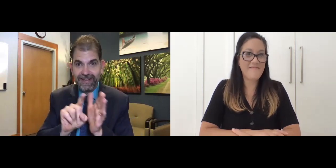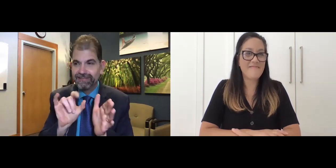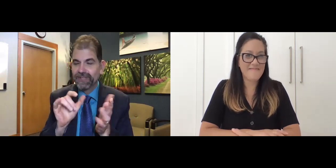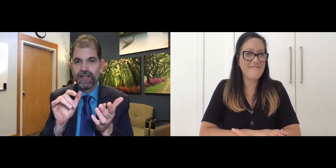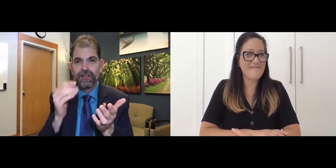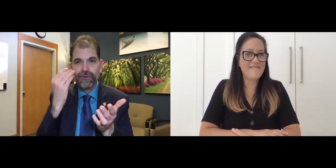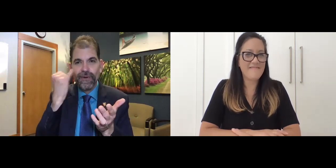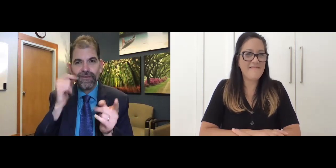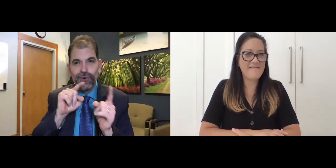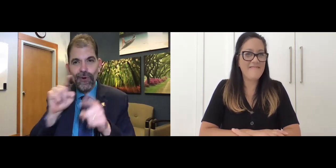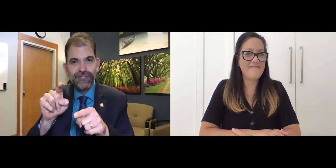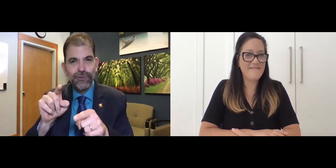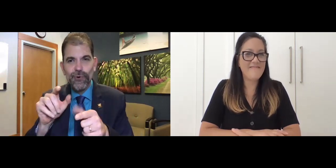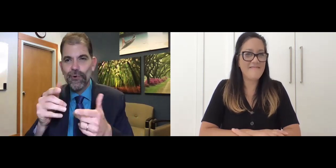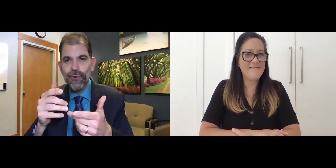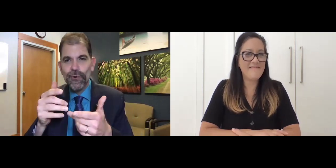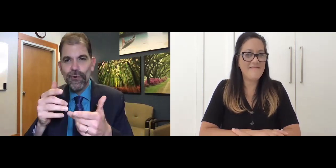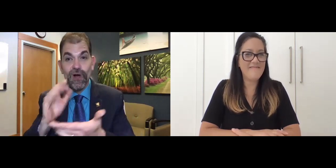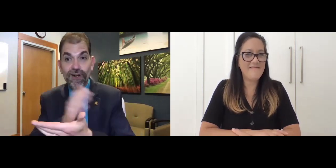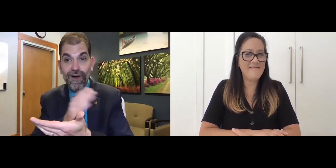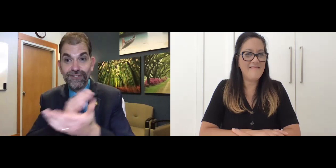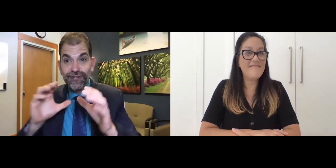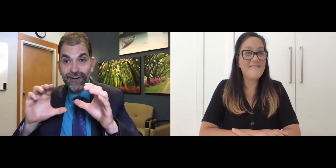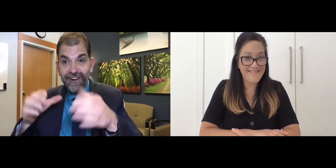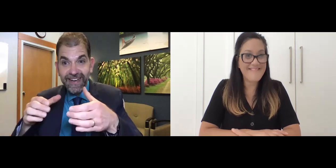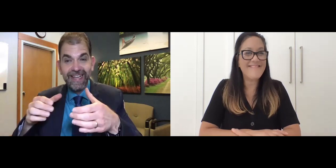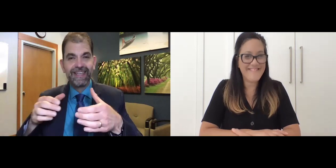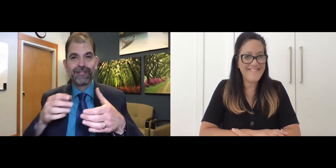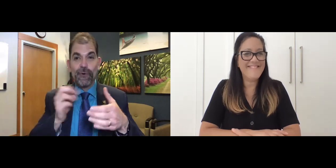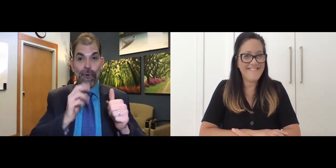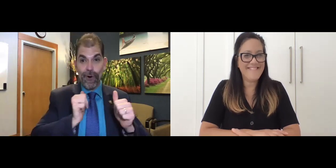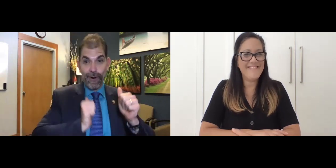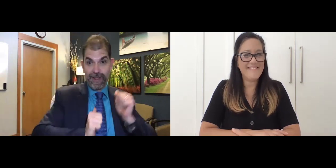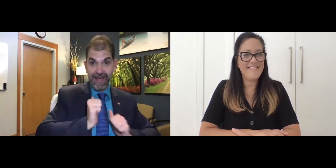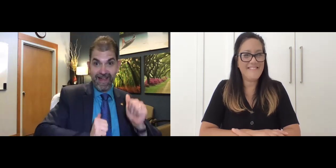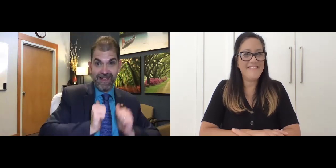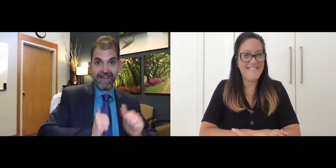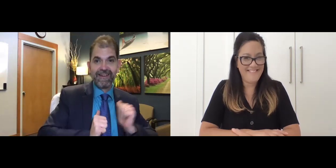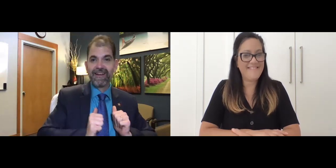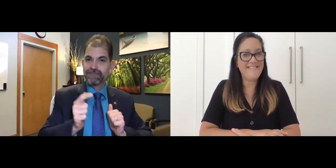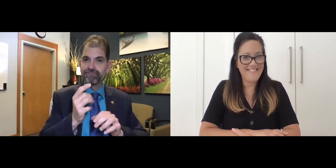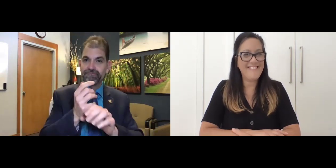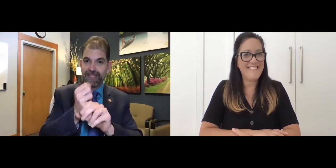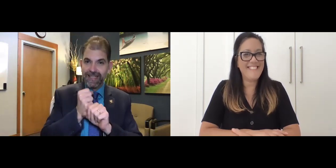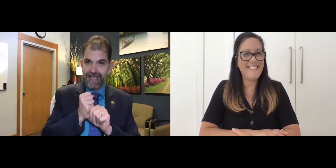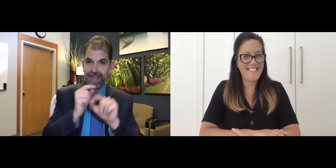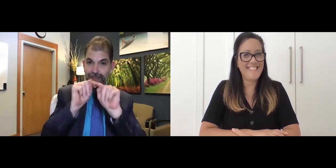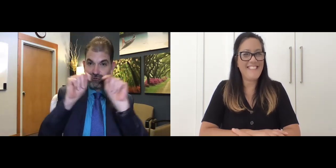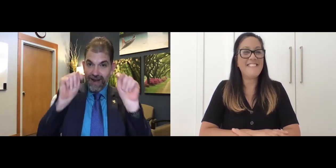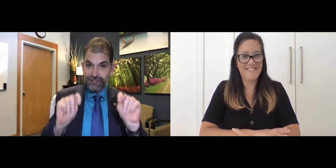test like that but it's very tricky.